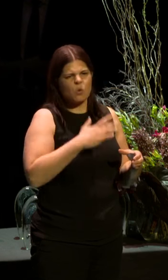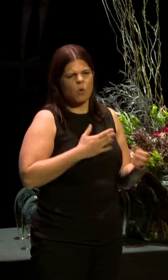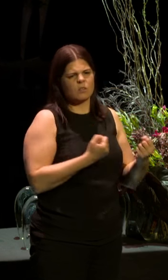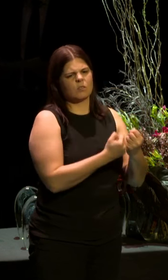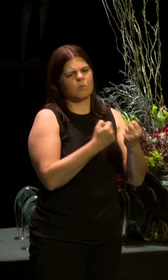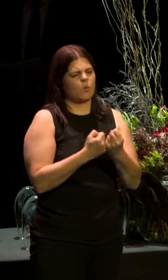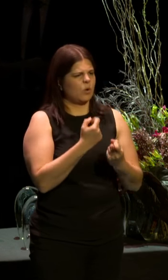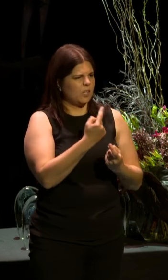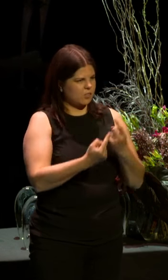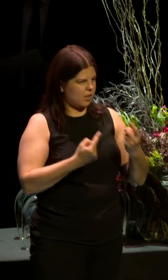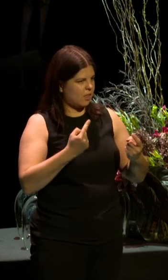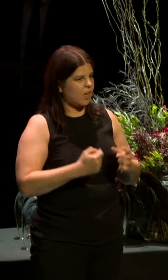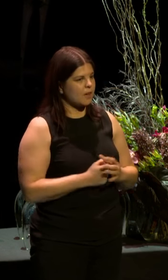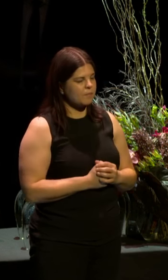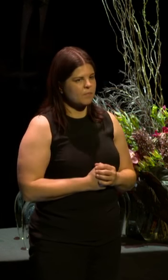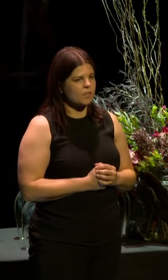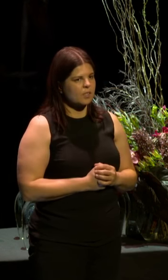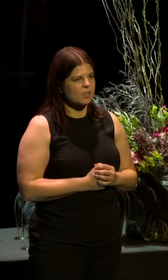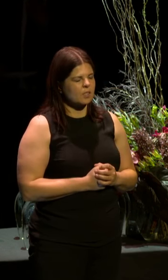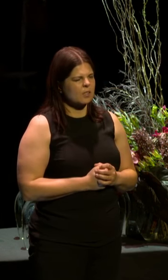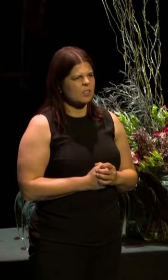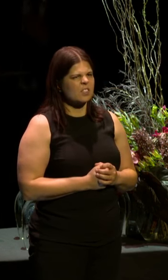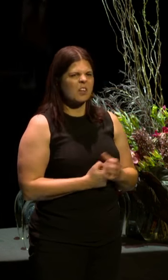And that's not just to survive.